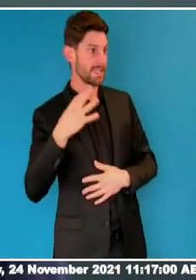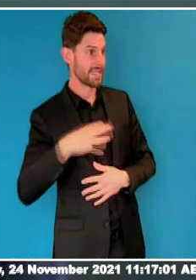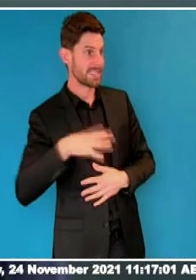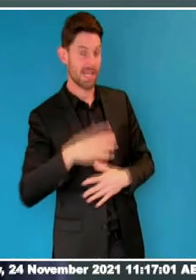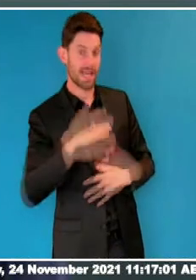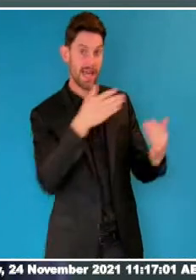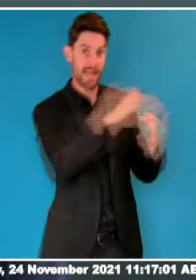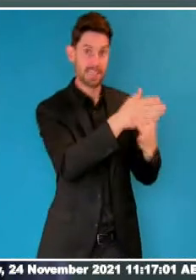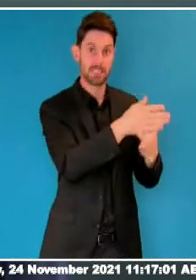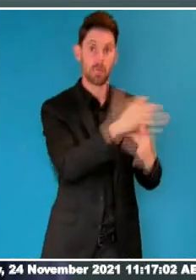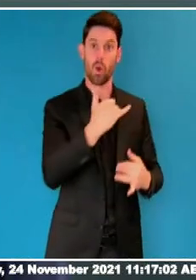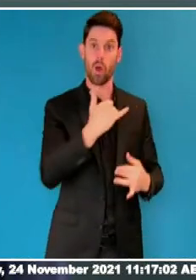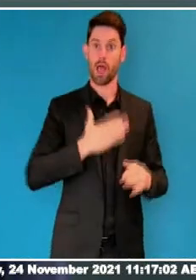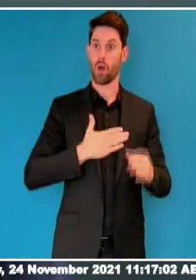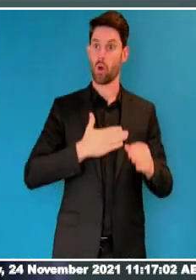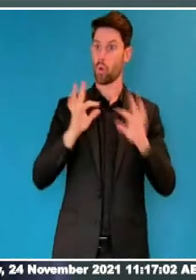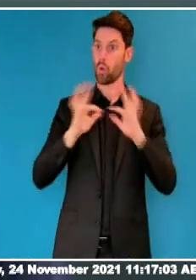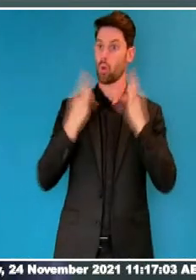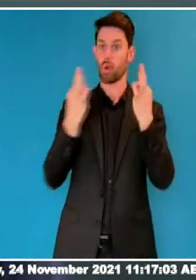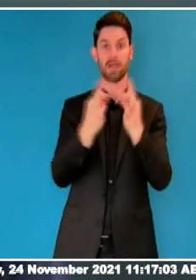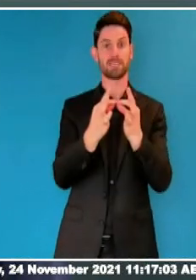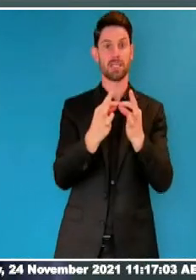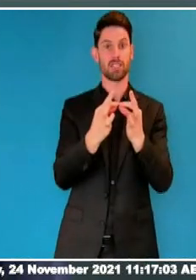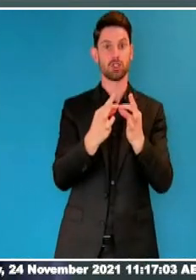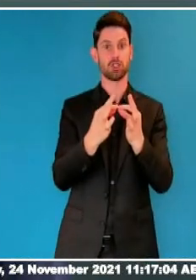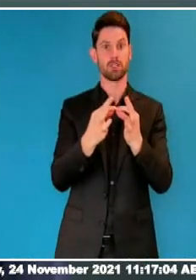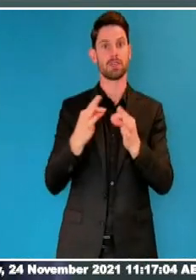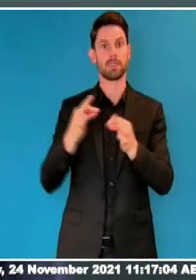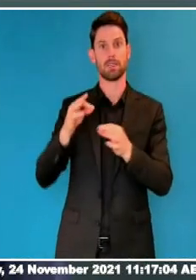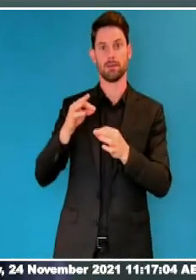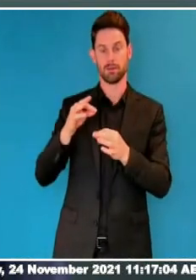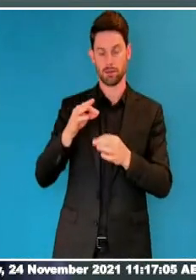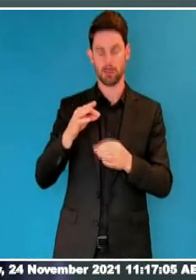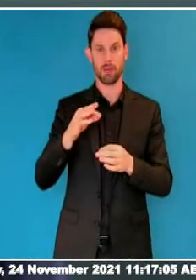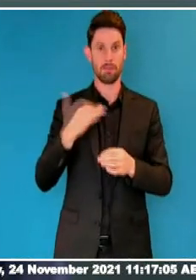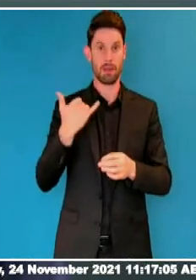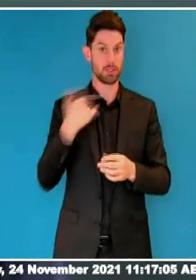the organisation as a whole including our franchisees aren't cognisant of it, but we